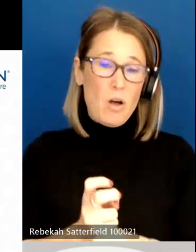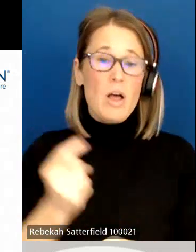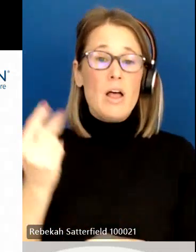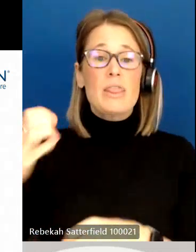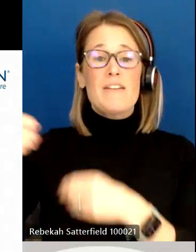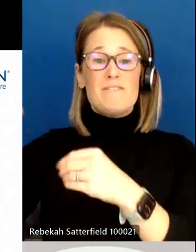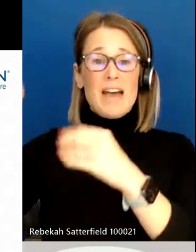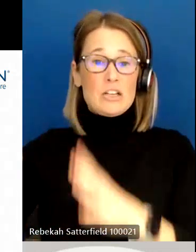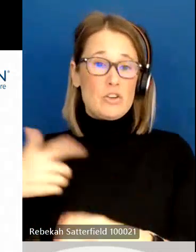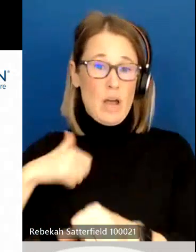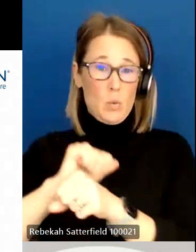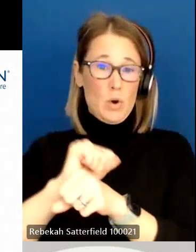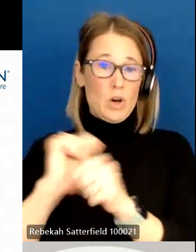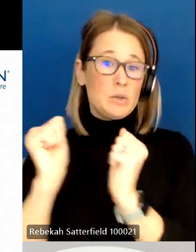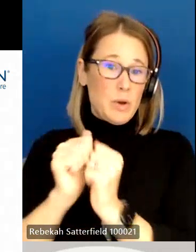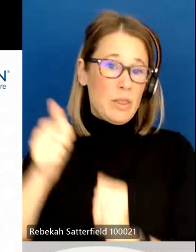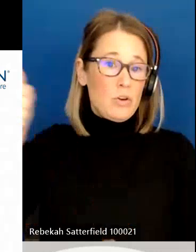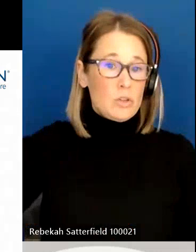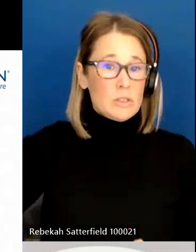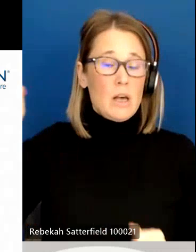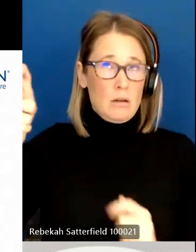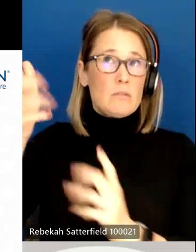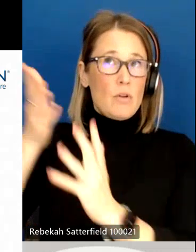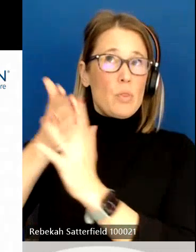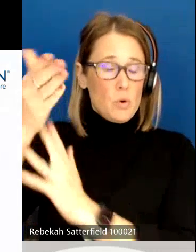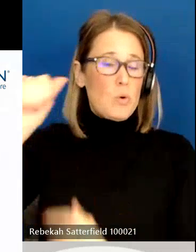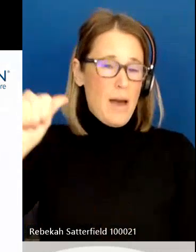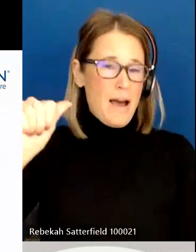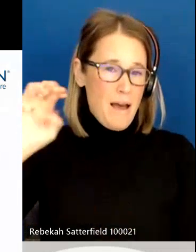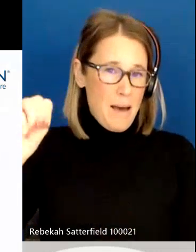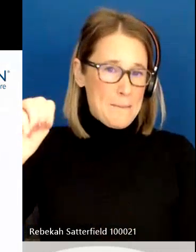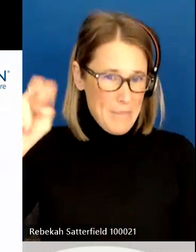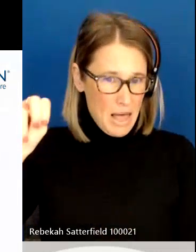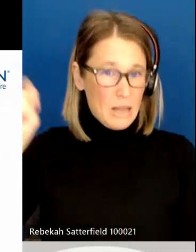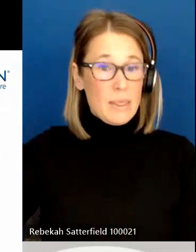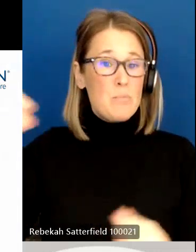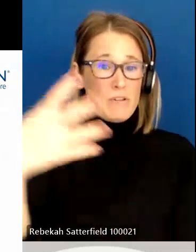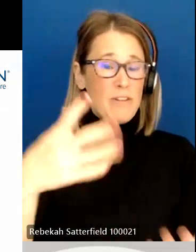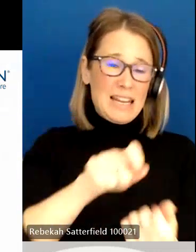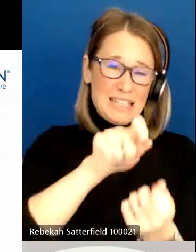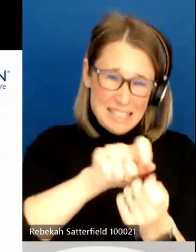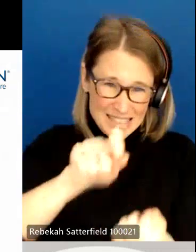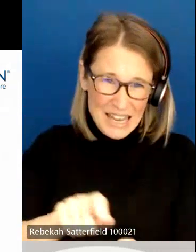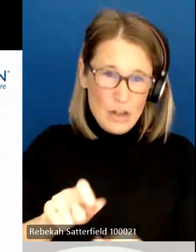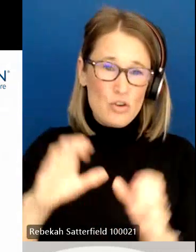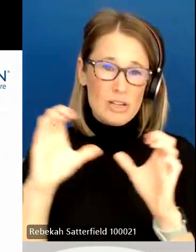to be uh uh who Am amn provided detailed credentialing documentation which included